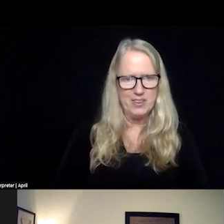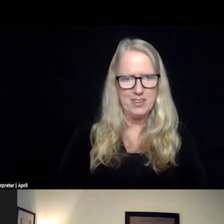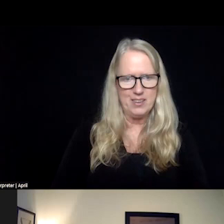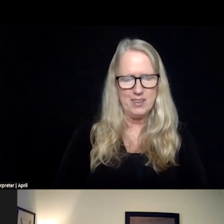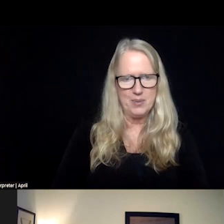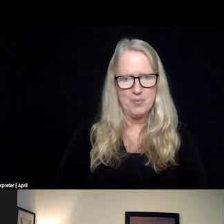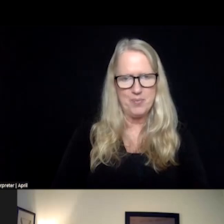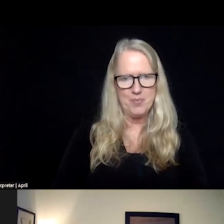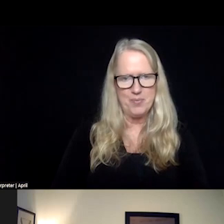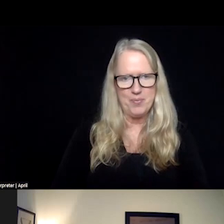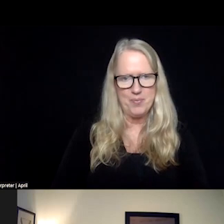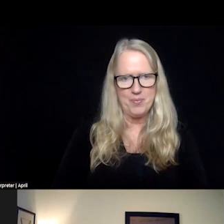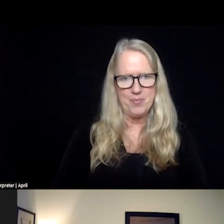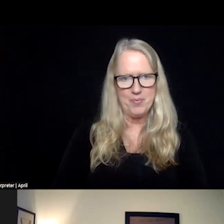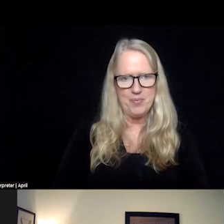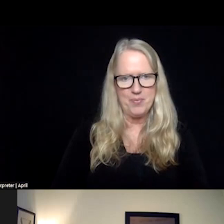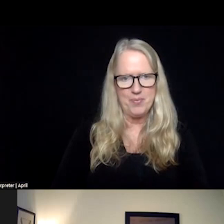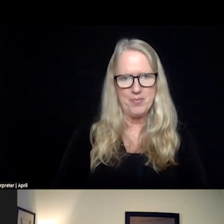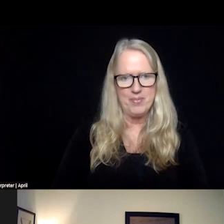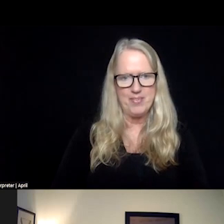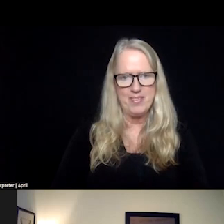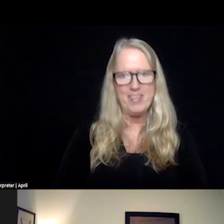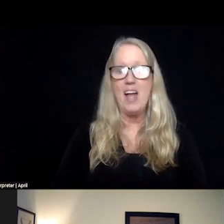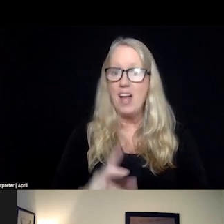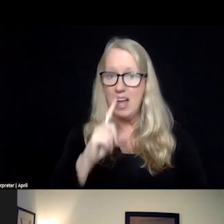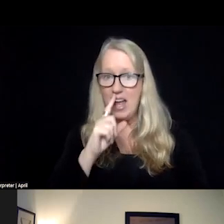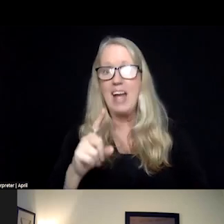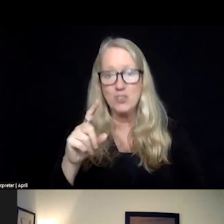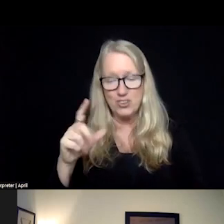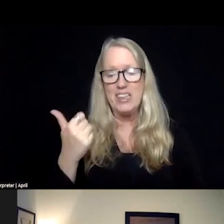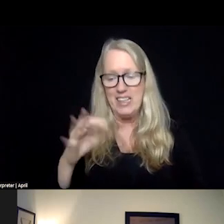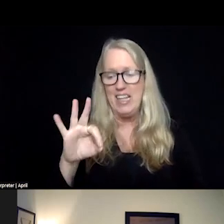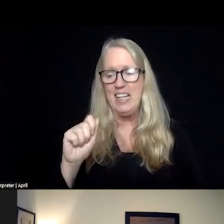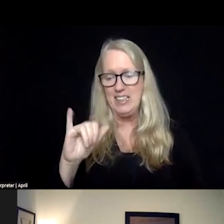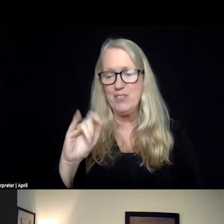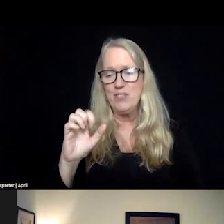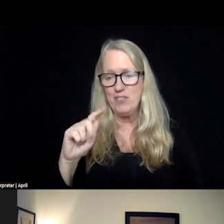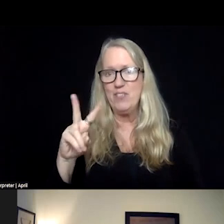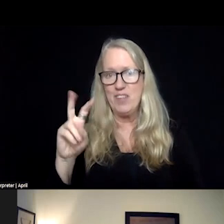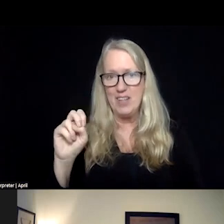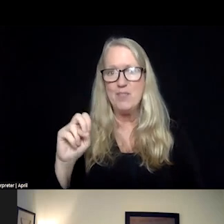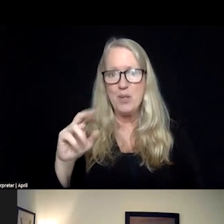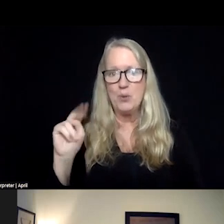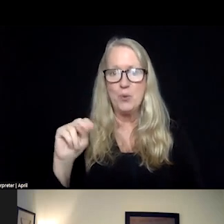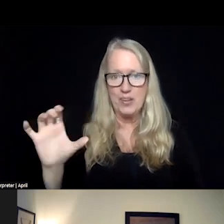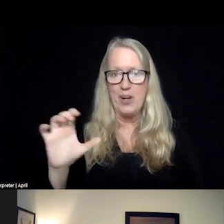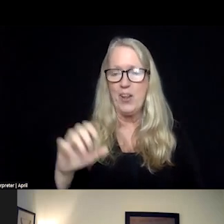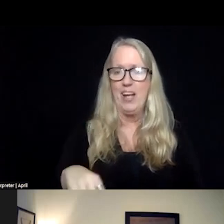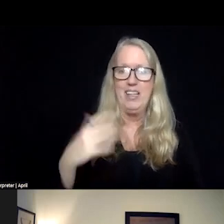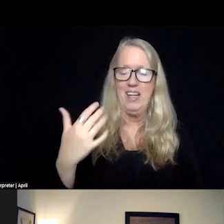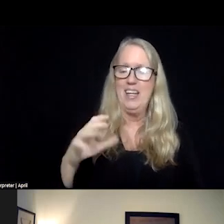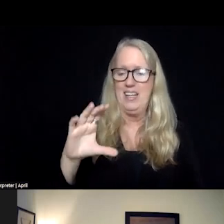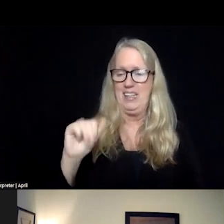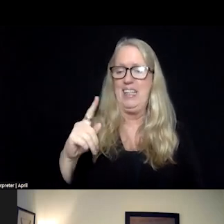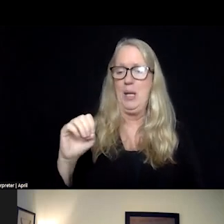IT IS ACTUALLY NORTH CAROLINA, CAPE FEAR.